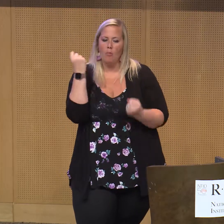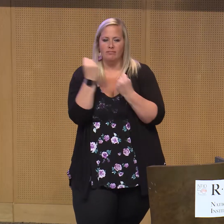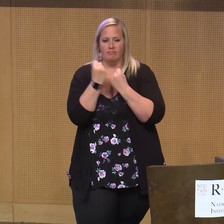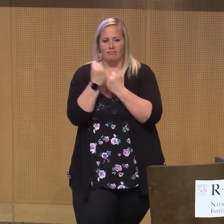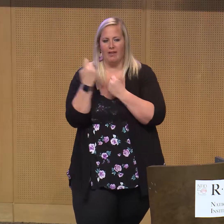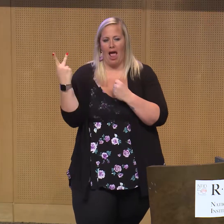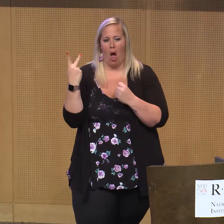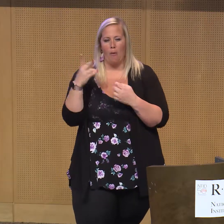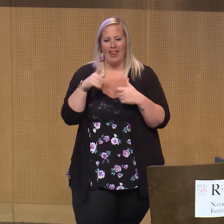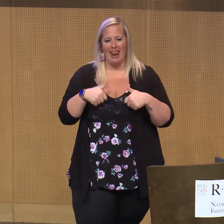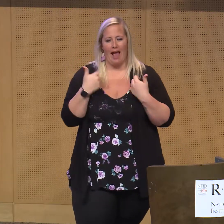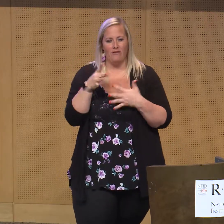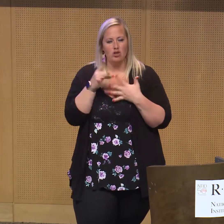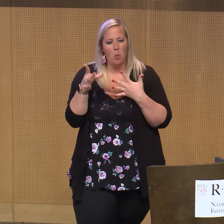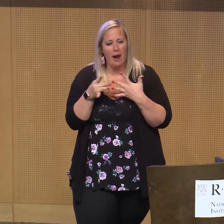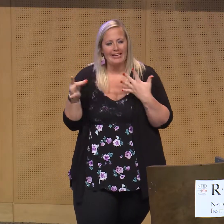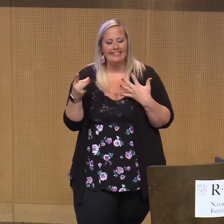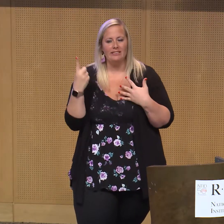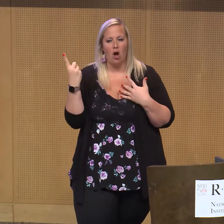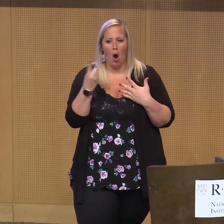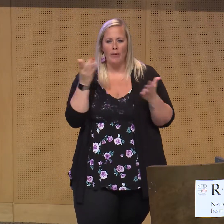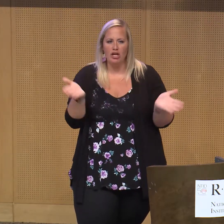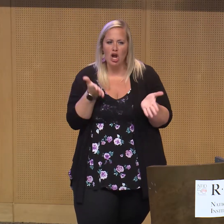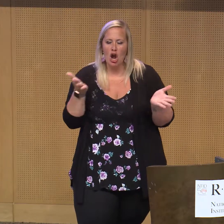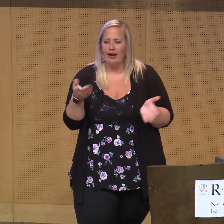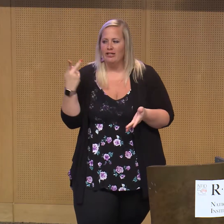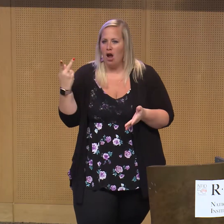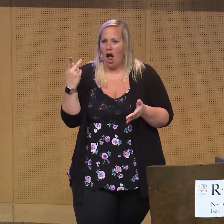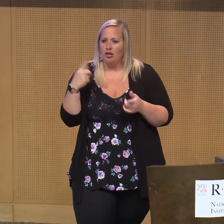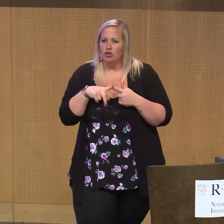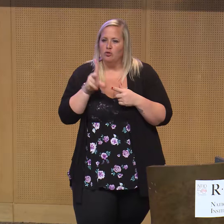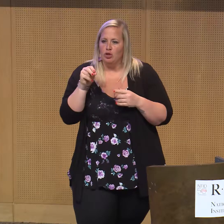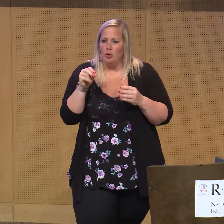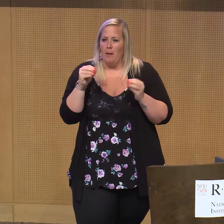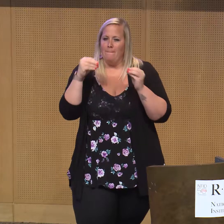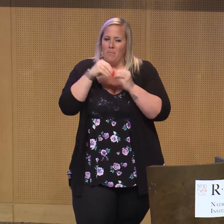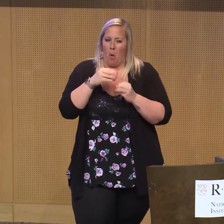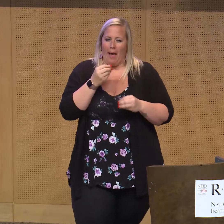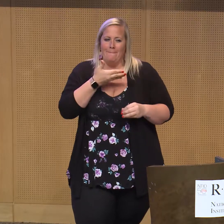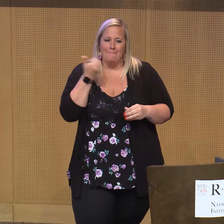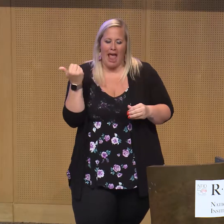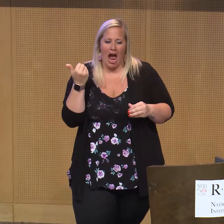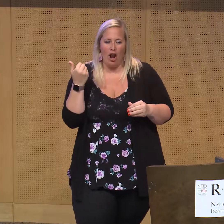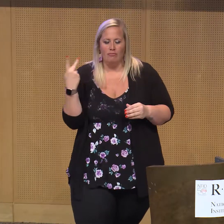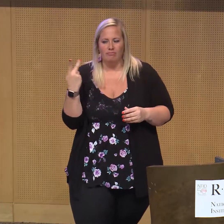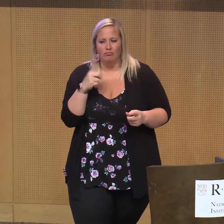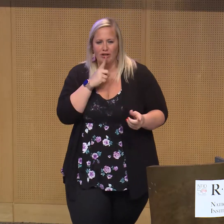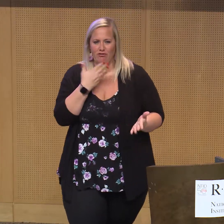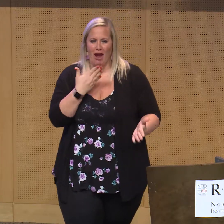Our parents have always been supportive of our life choices. They've always encouraged us to do more, be better,